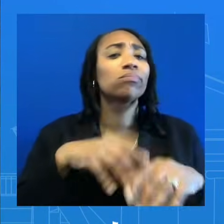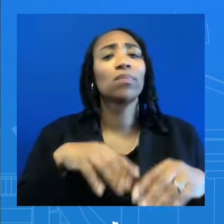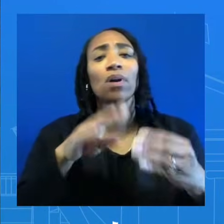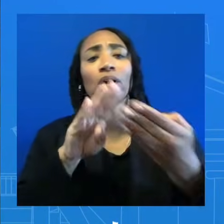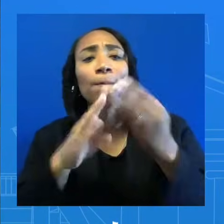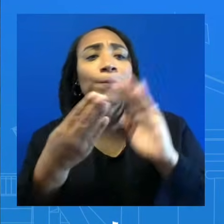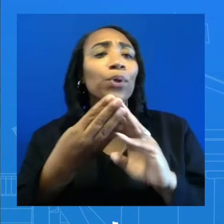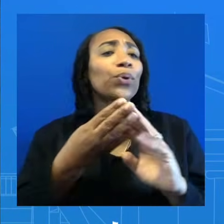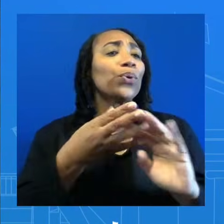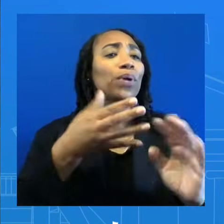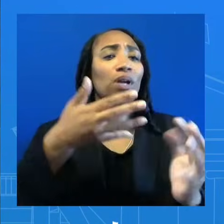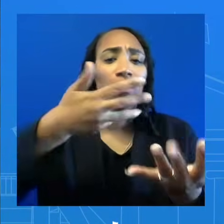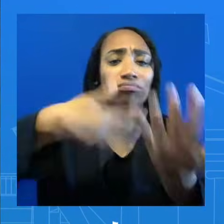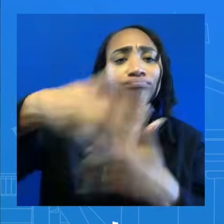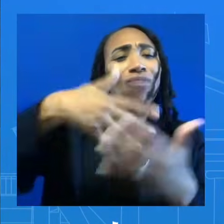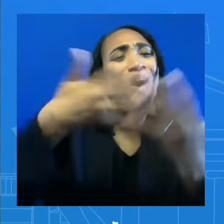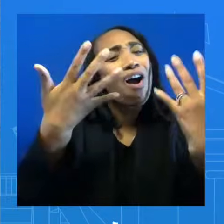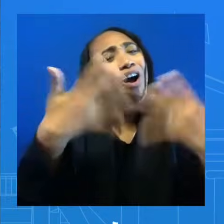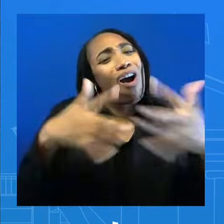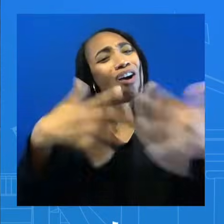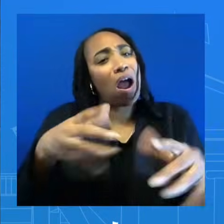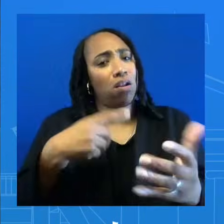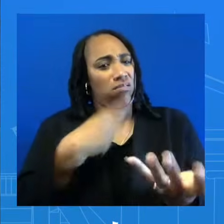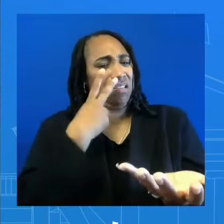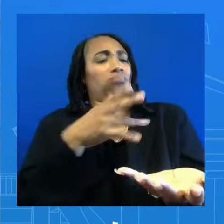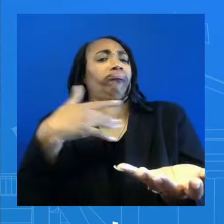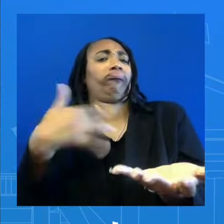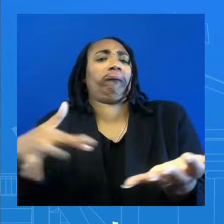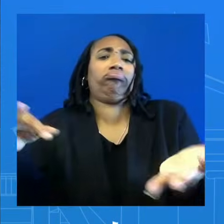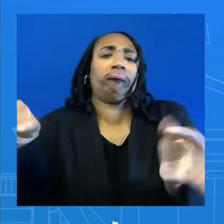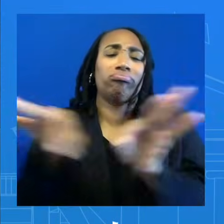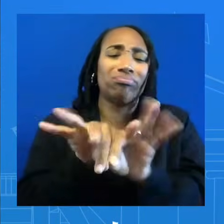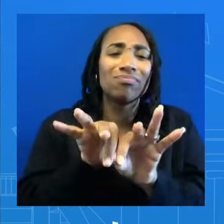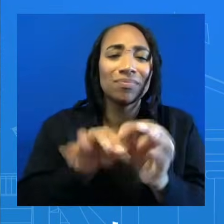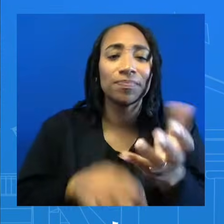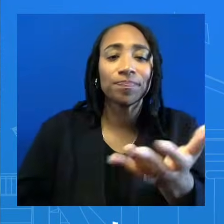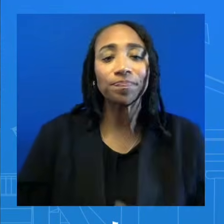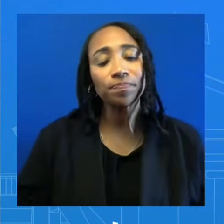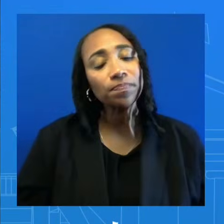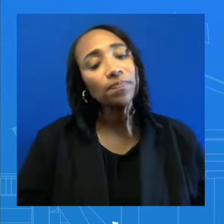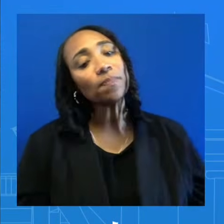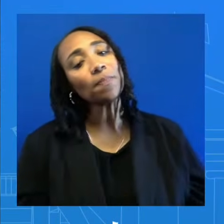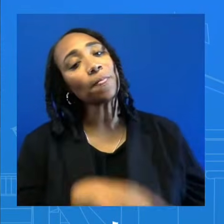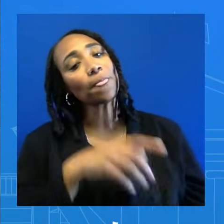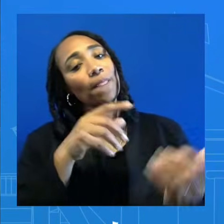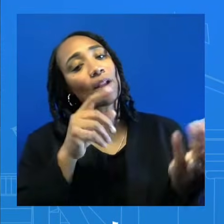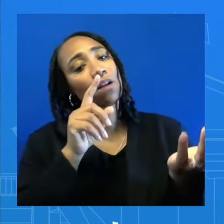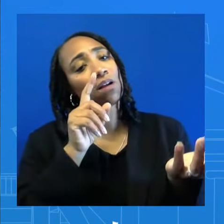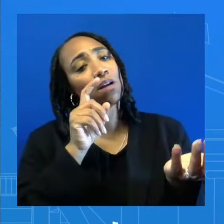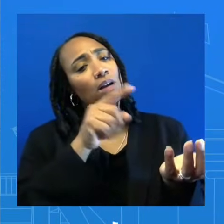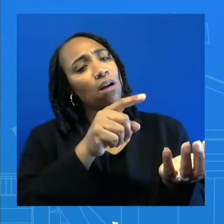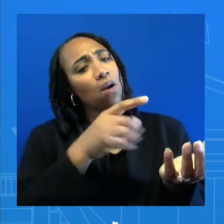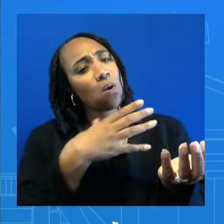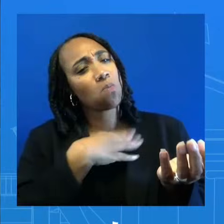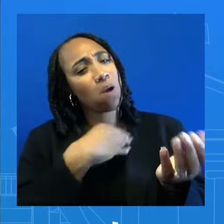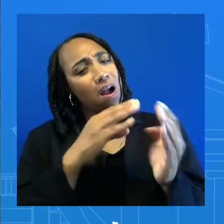the senior-most communications aide here at the White House, has been very critical of the president's decision to pardon his son. She called it extraordinarily bad timing.